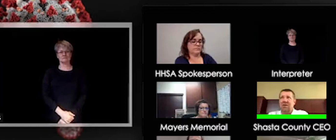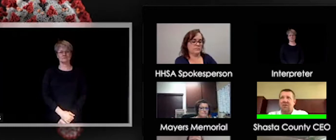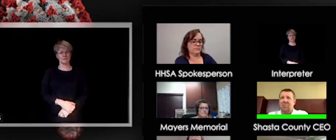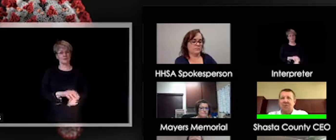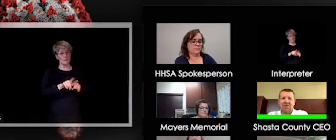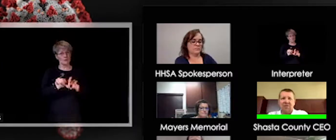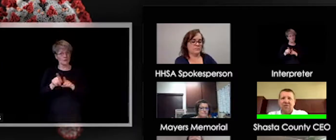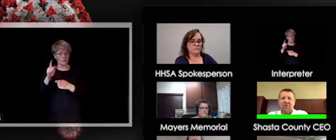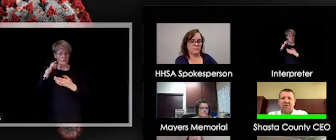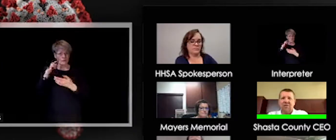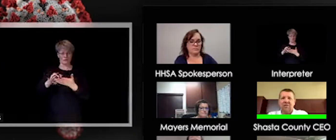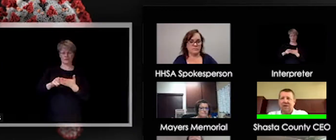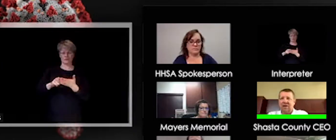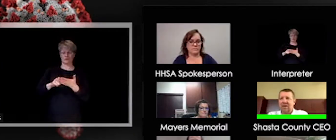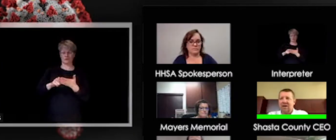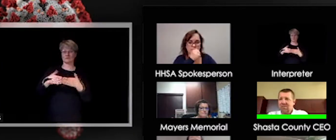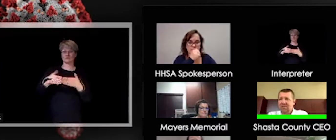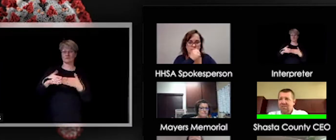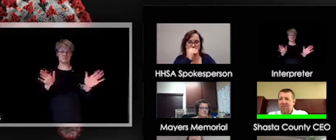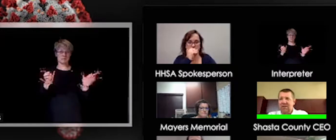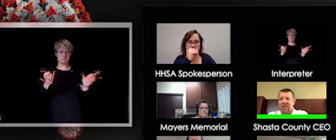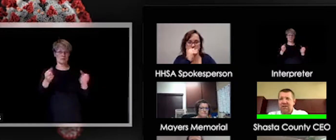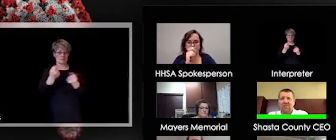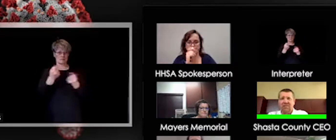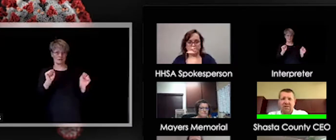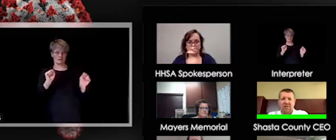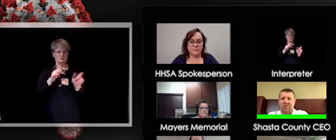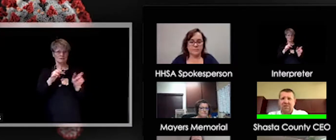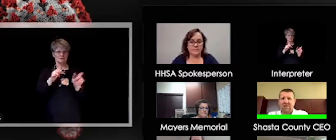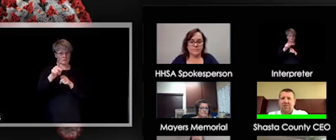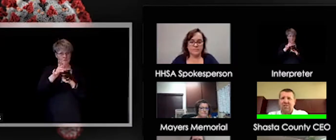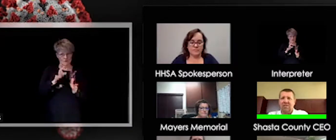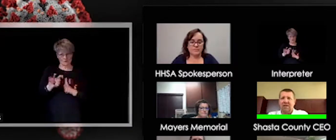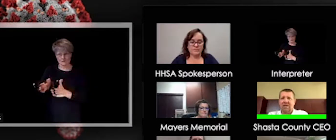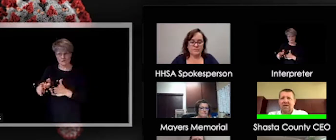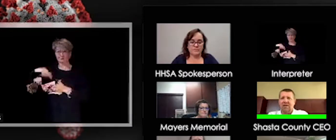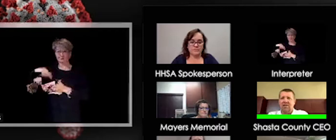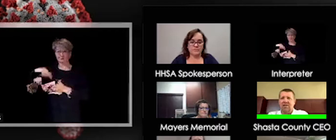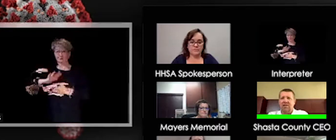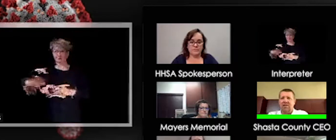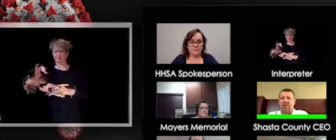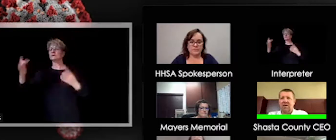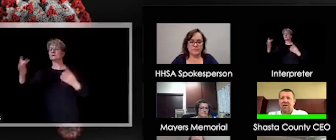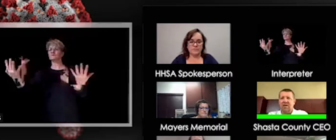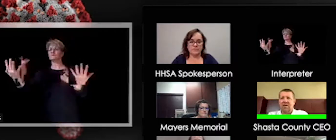on the outer fringe, just ready to help should someone hurt or should there be any kind of